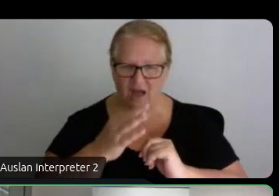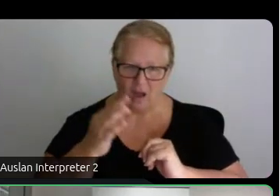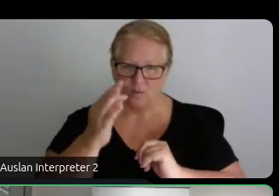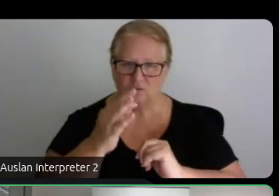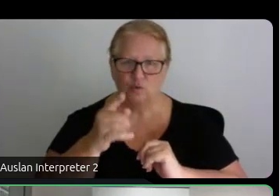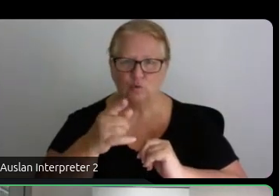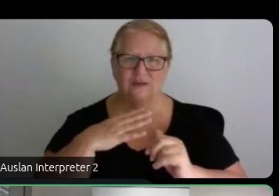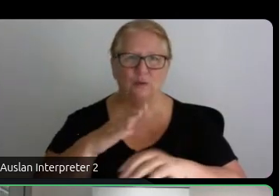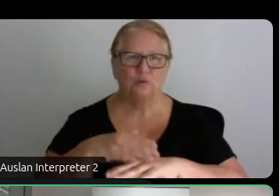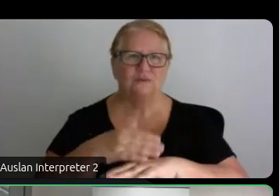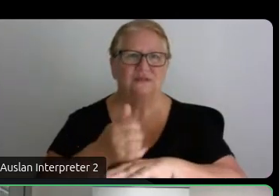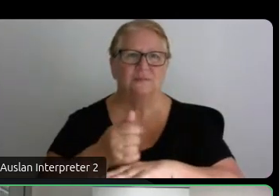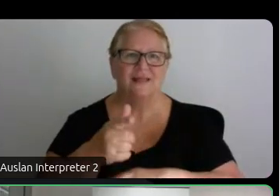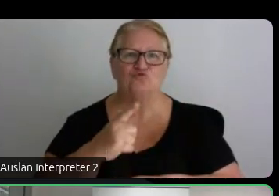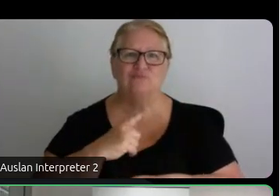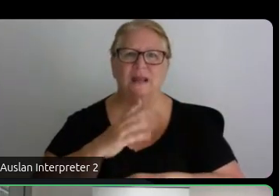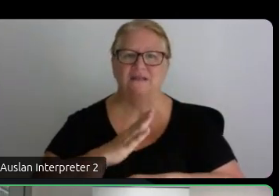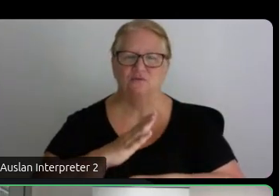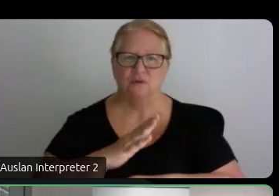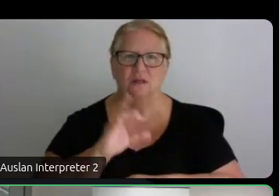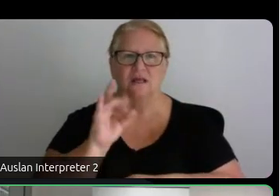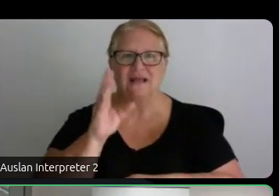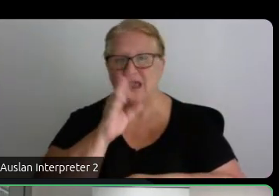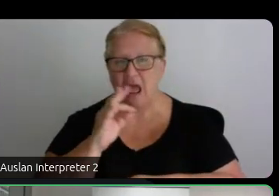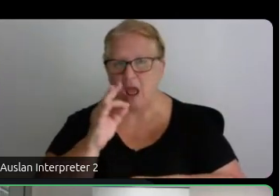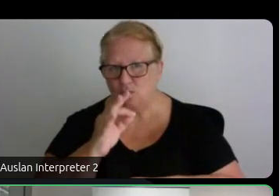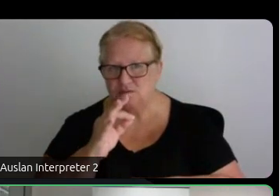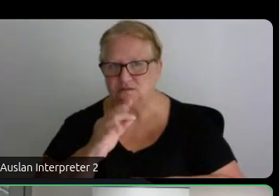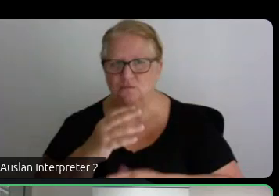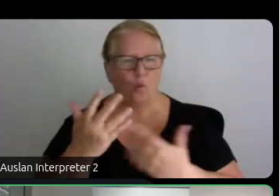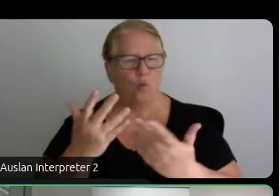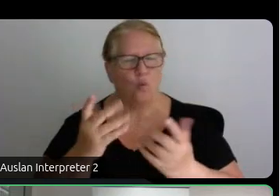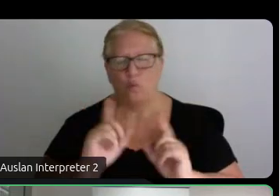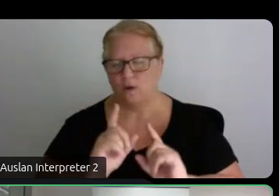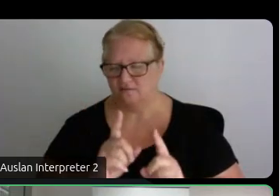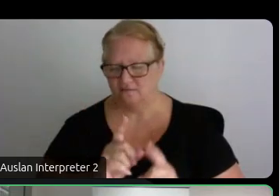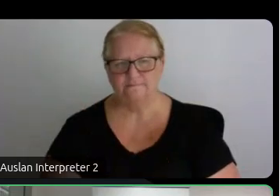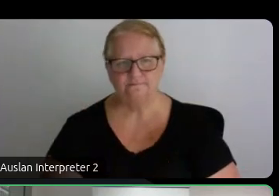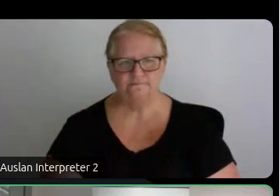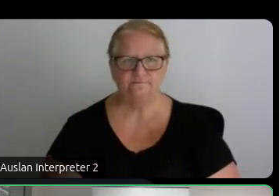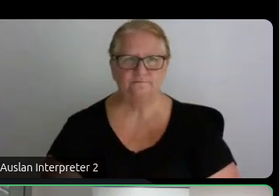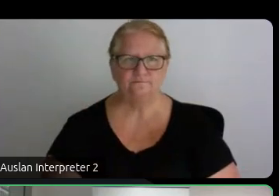reason. If it's 10 hours, you need to establish that's reasonable. So this is sometimes quite